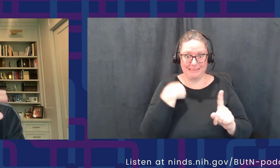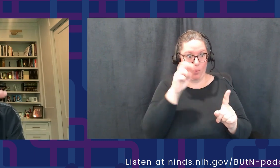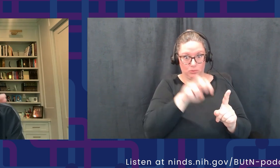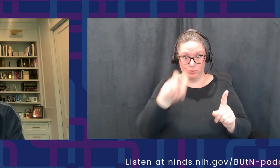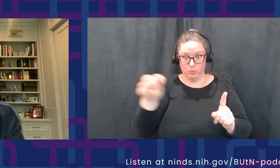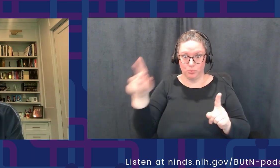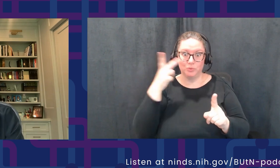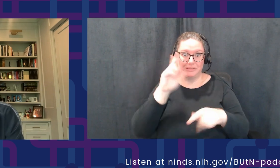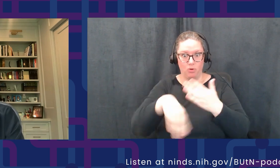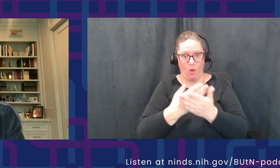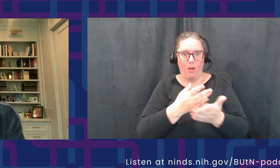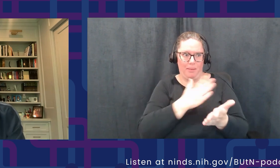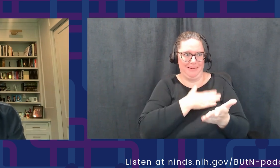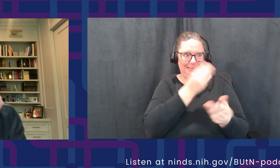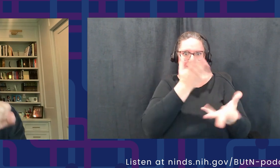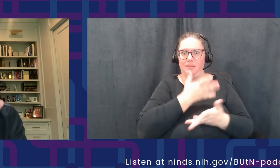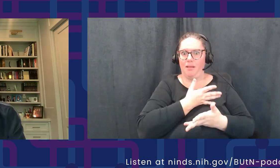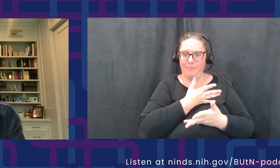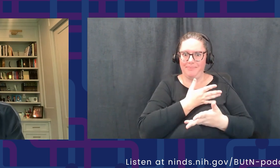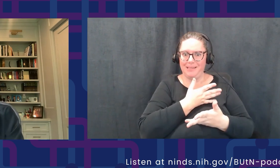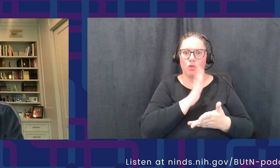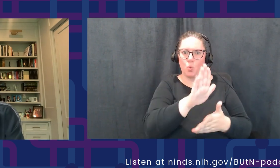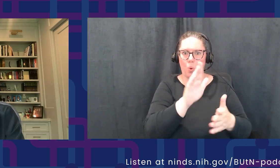Please tell me your work in two minutes.